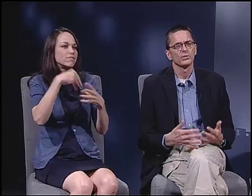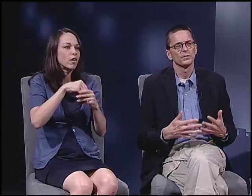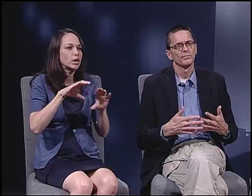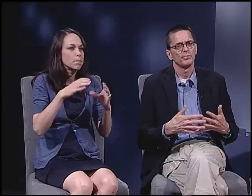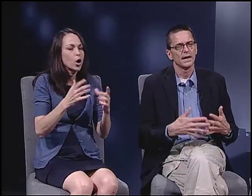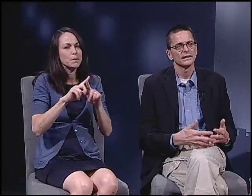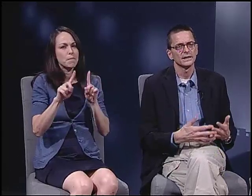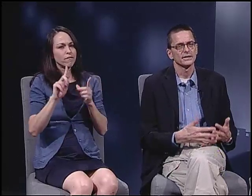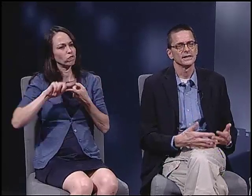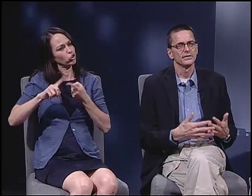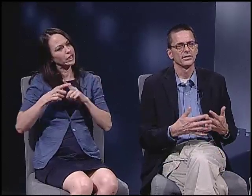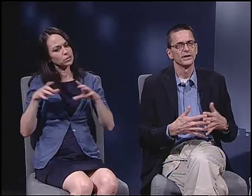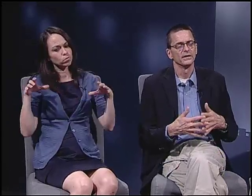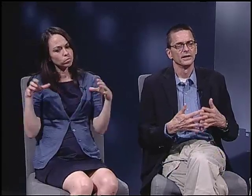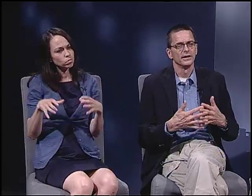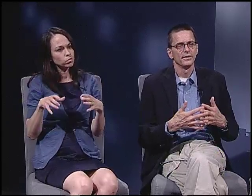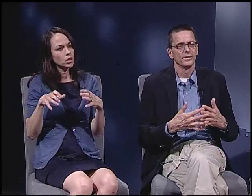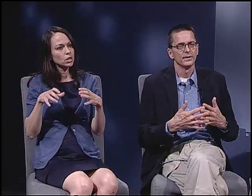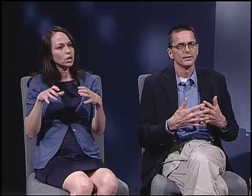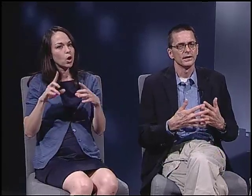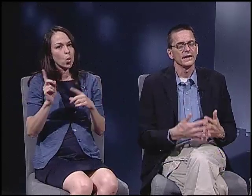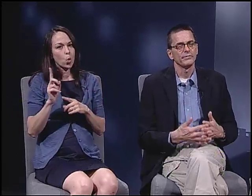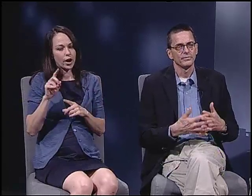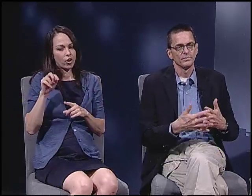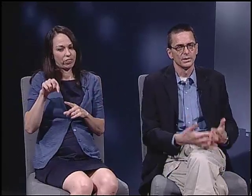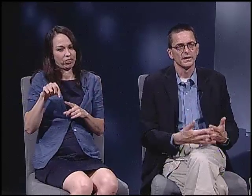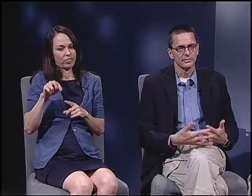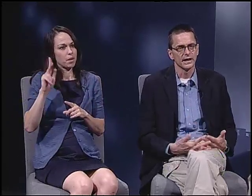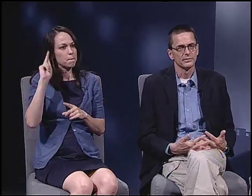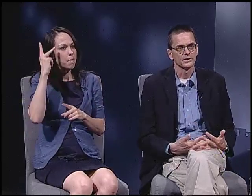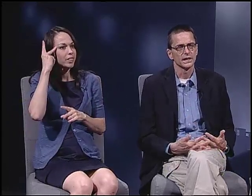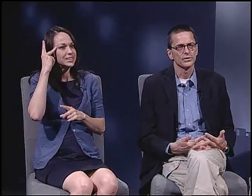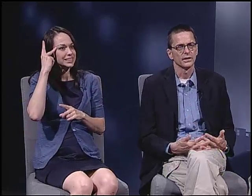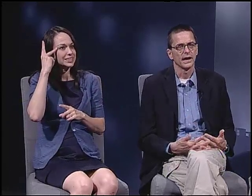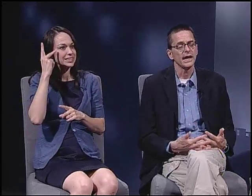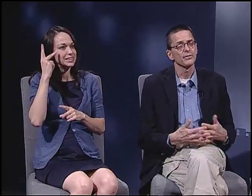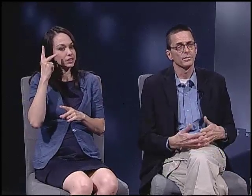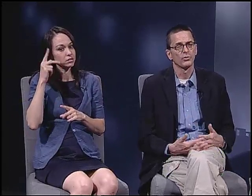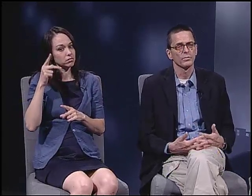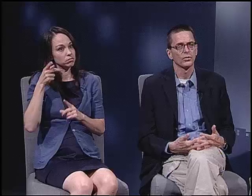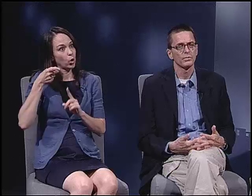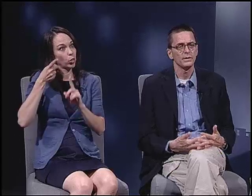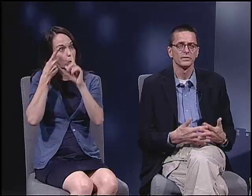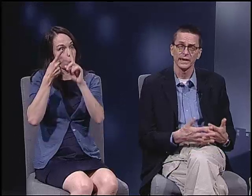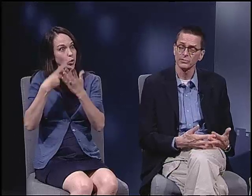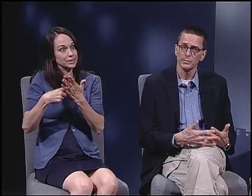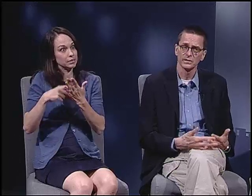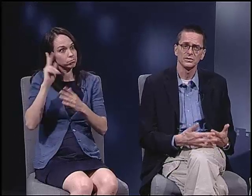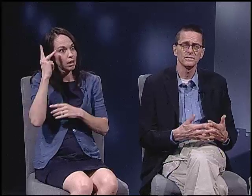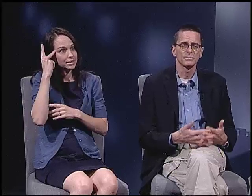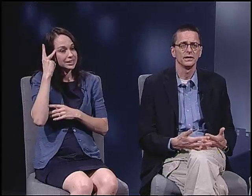where politics is the lifeblood of conversation. I hear from more and more people, not only my students